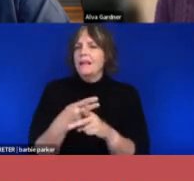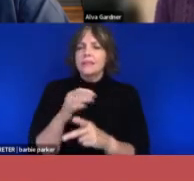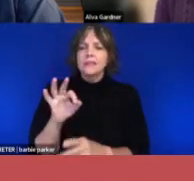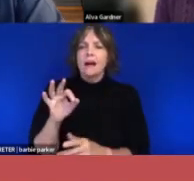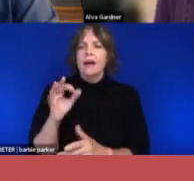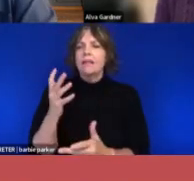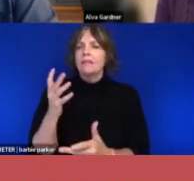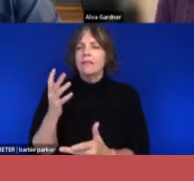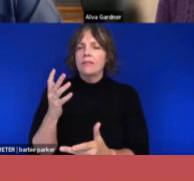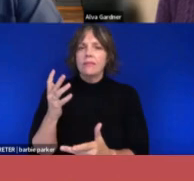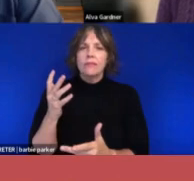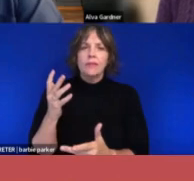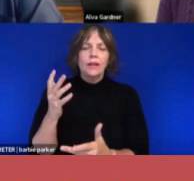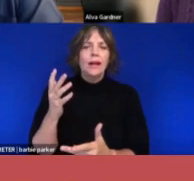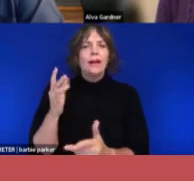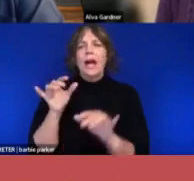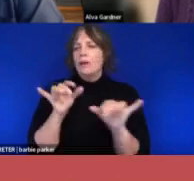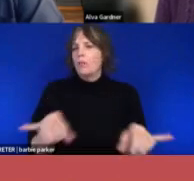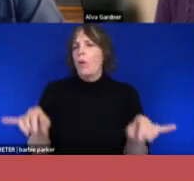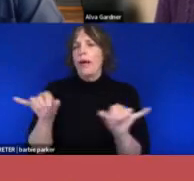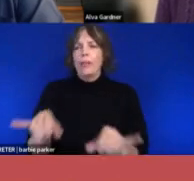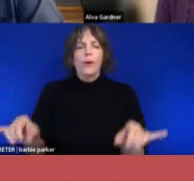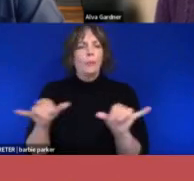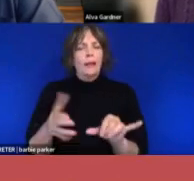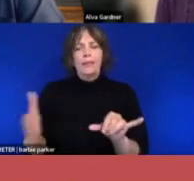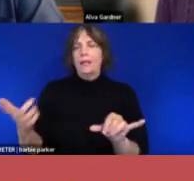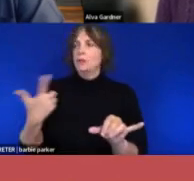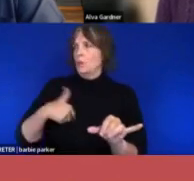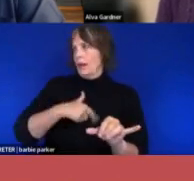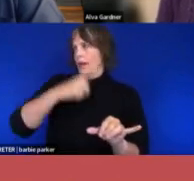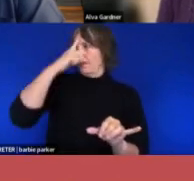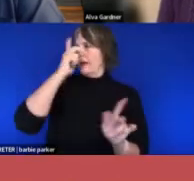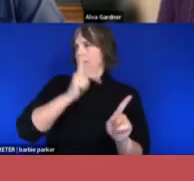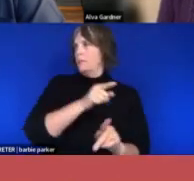boilerplate things that we think people should want to work on.